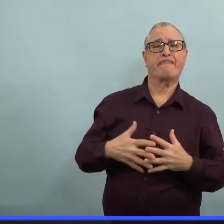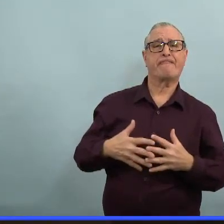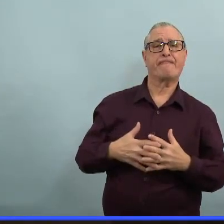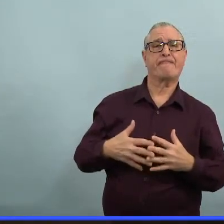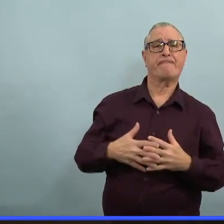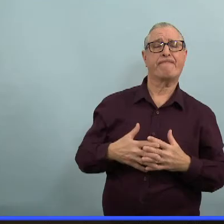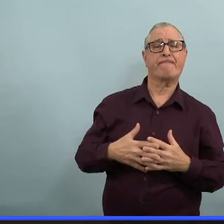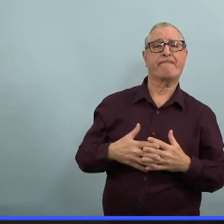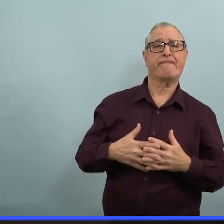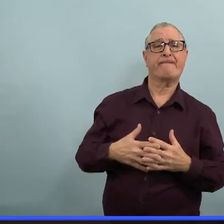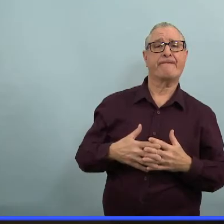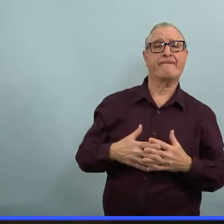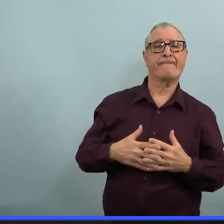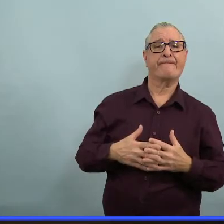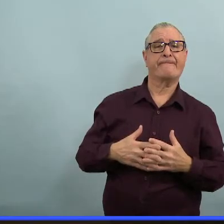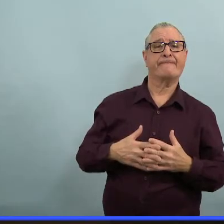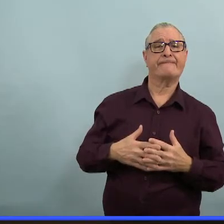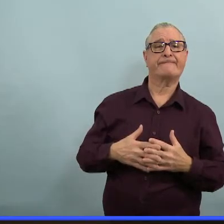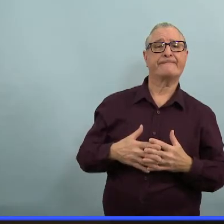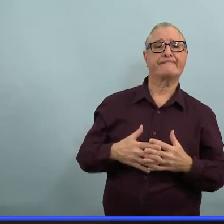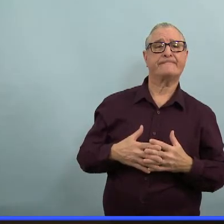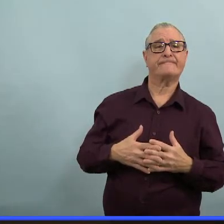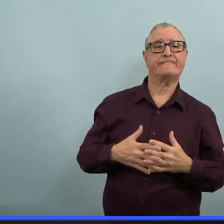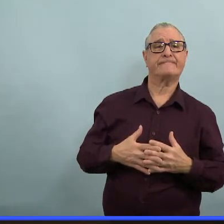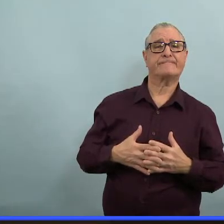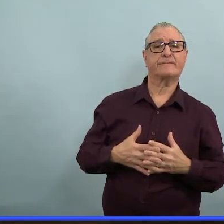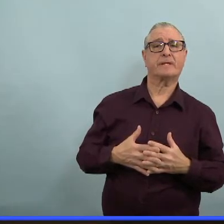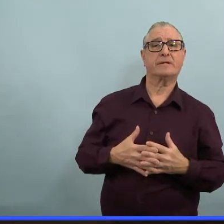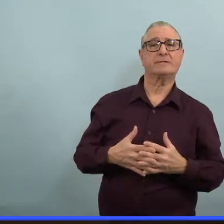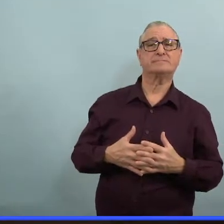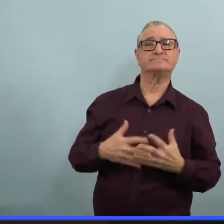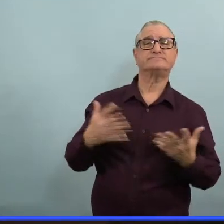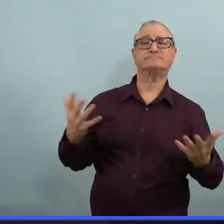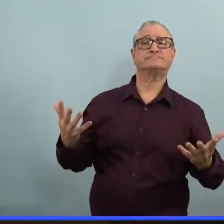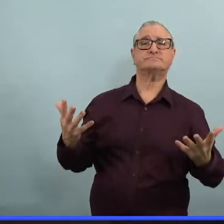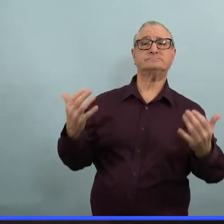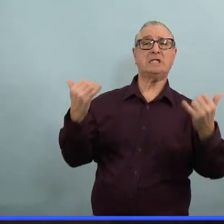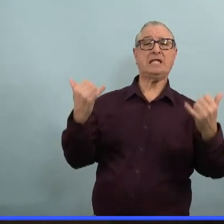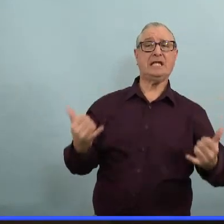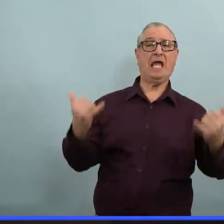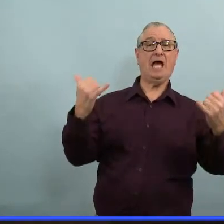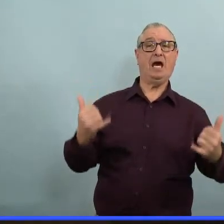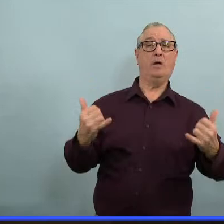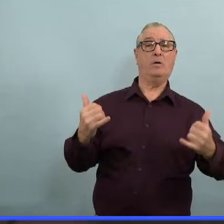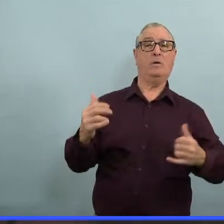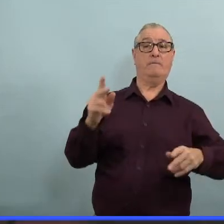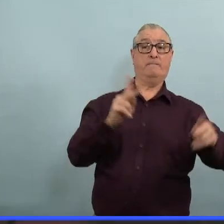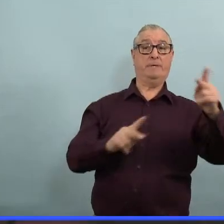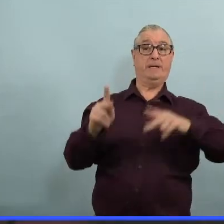as such as not a cap of 250 people at a hockey game could have tens of thousands so it's why we